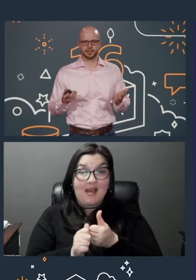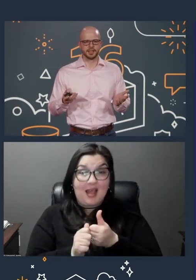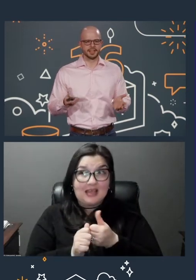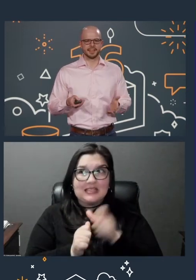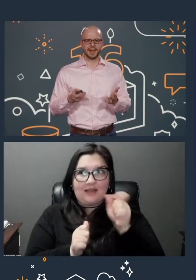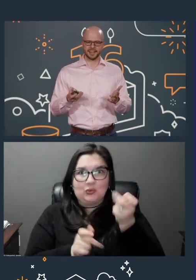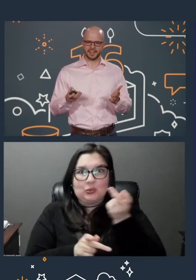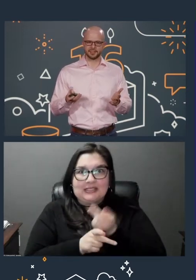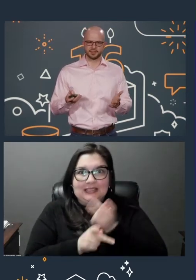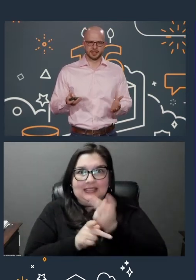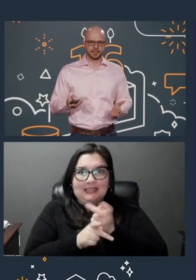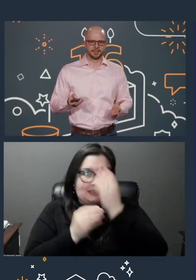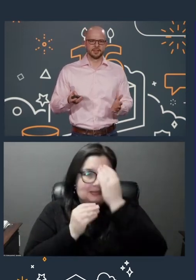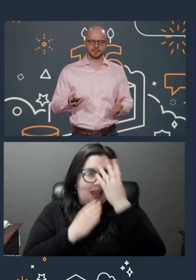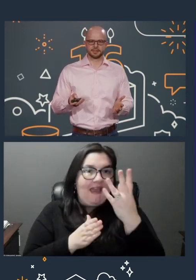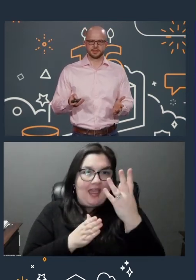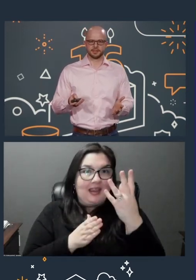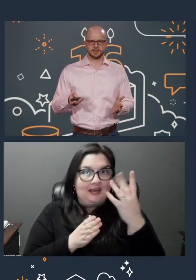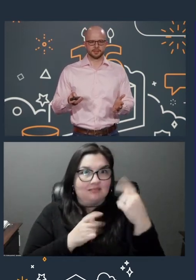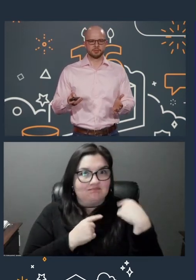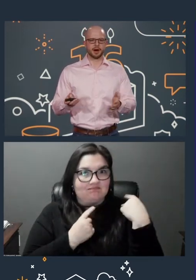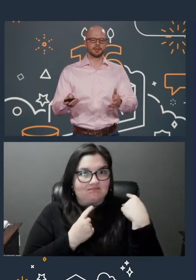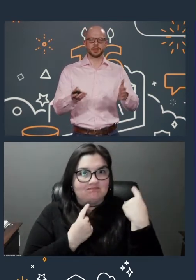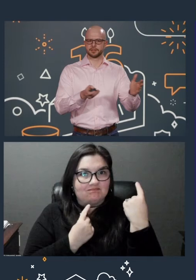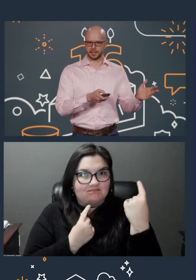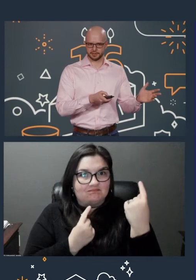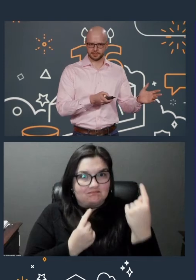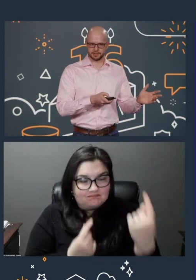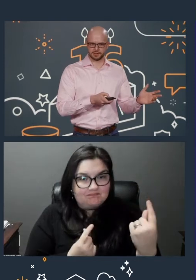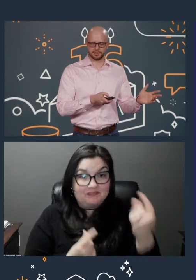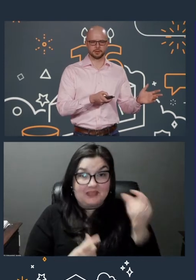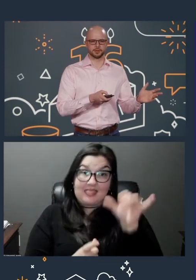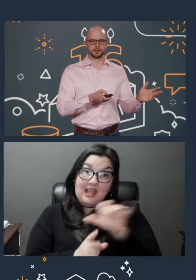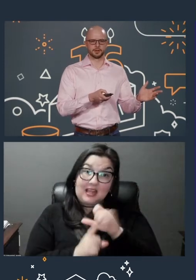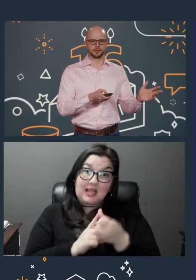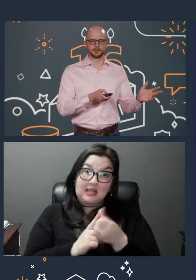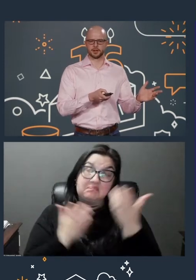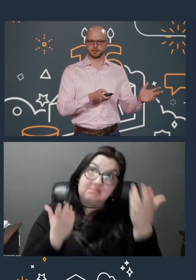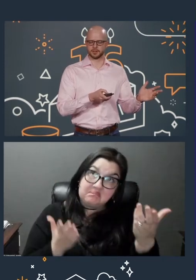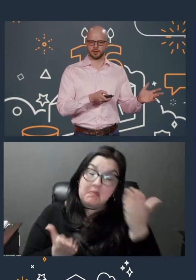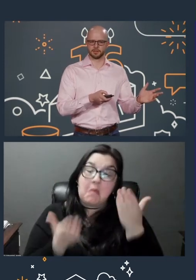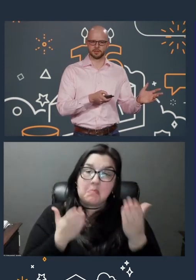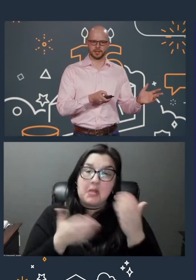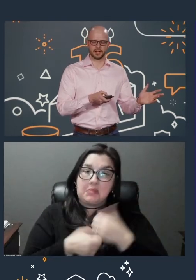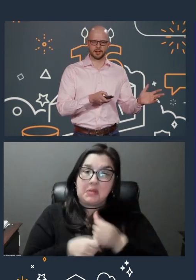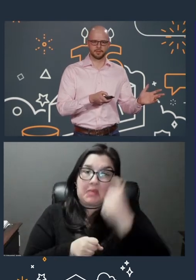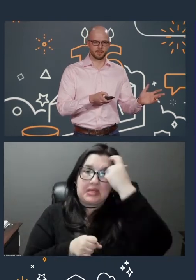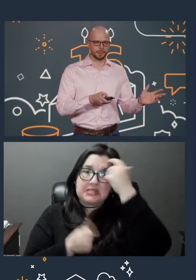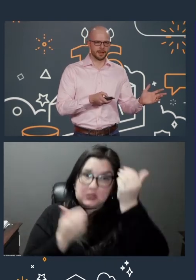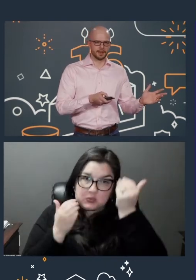and in that case, this might make sense, to transition all of this data.